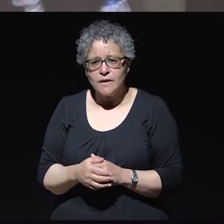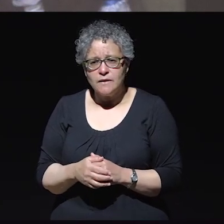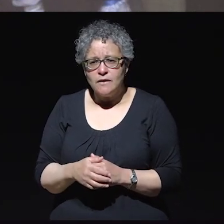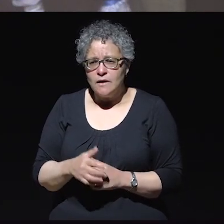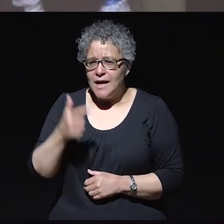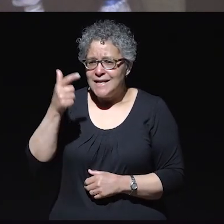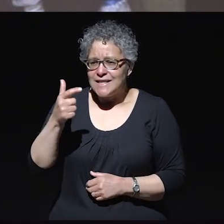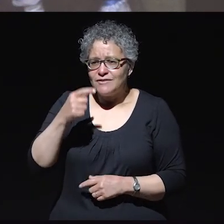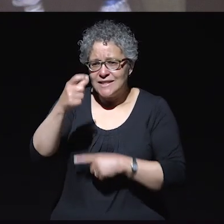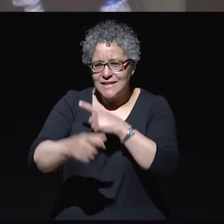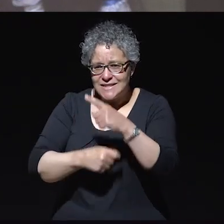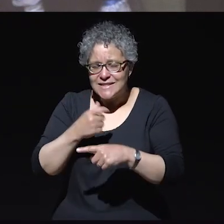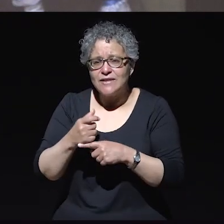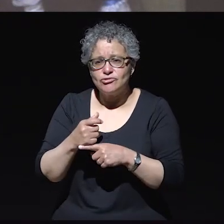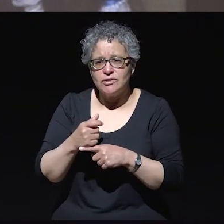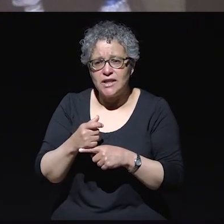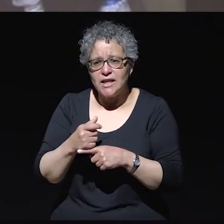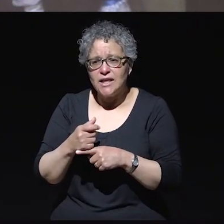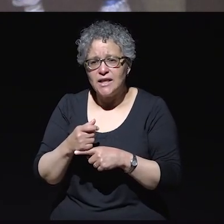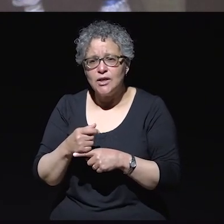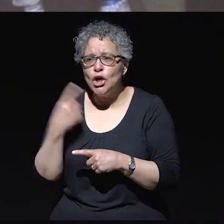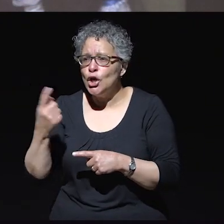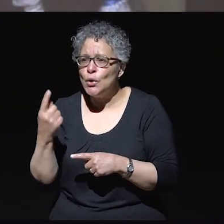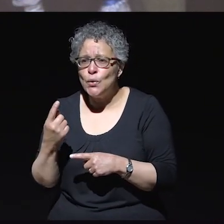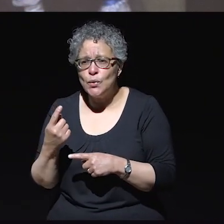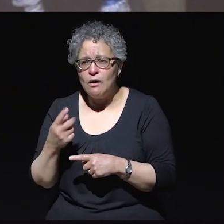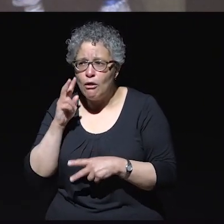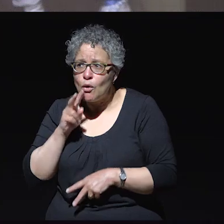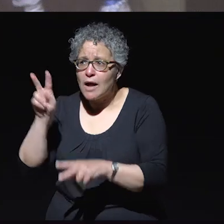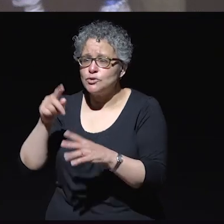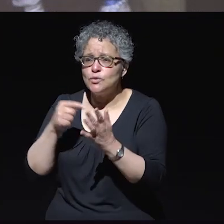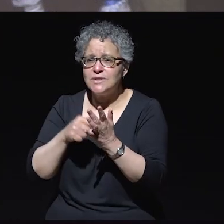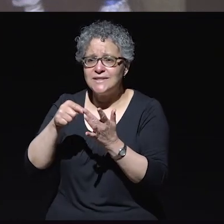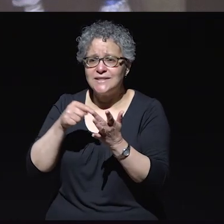for Van Dyck, Charles I and others would have been Titian. In the 18th century, I think it's difficult to find an artist